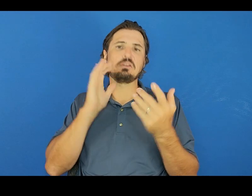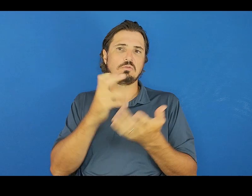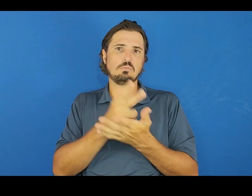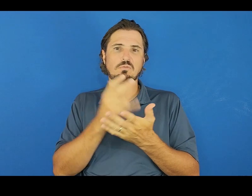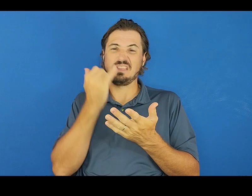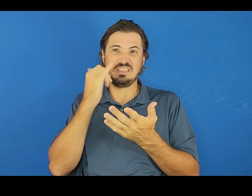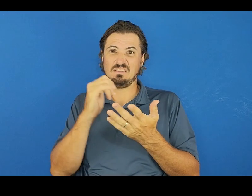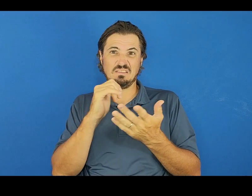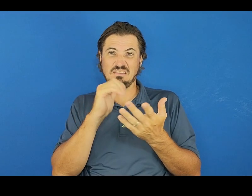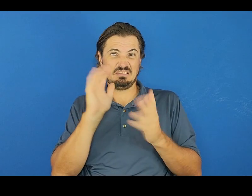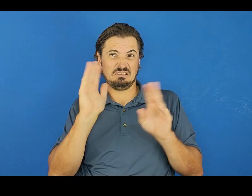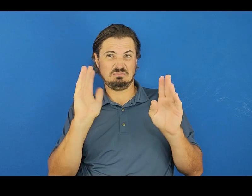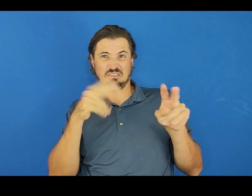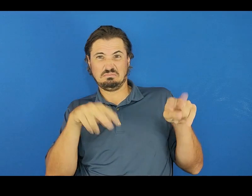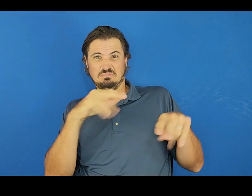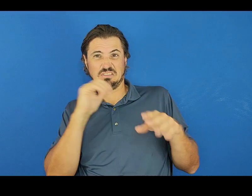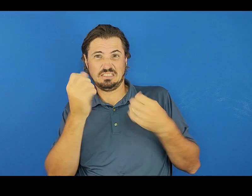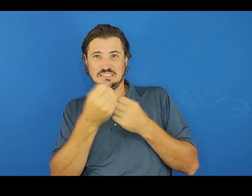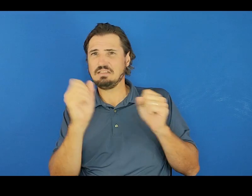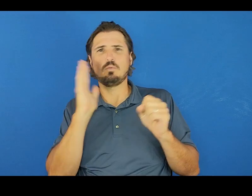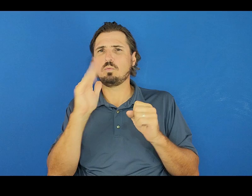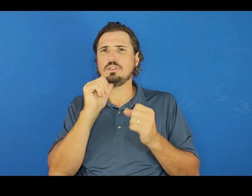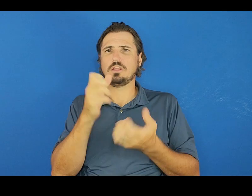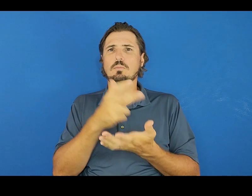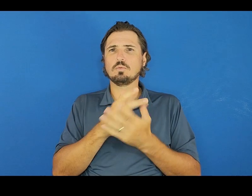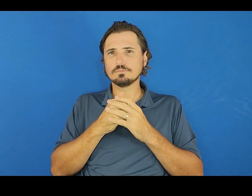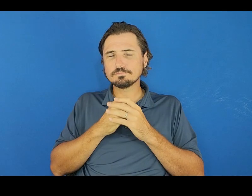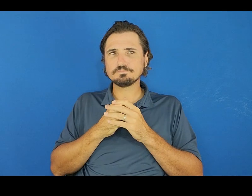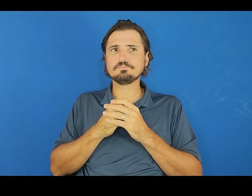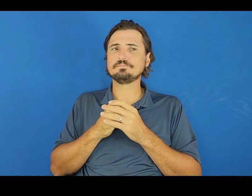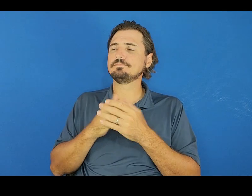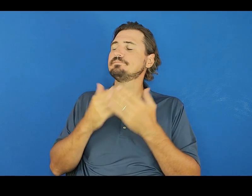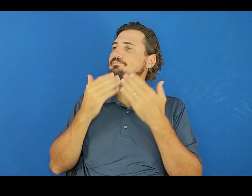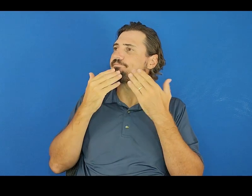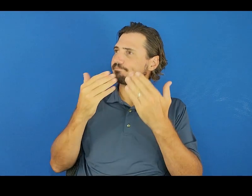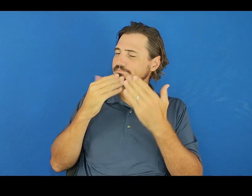All minors need consent from a parent or guardian to receive a vaccine